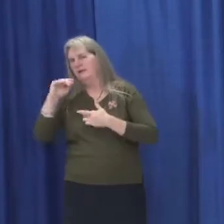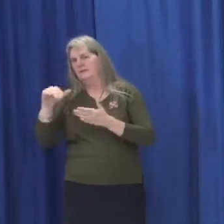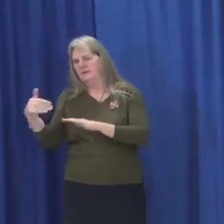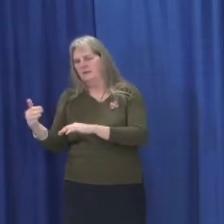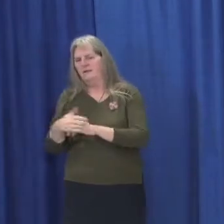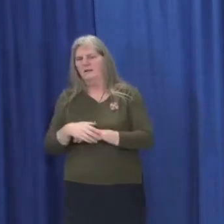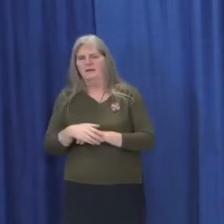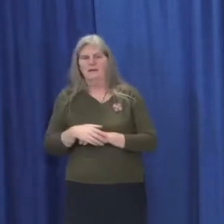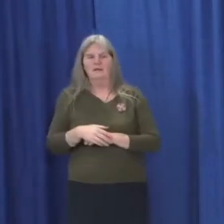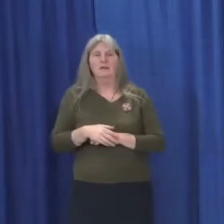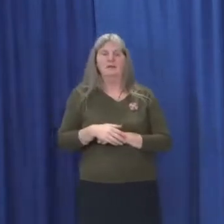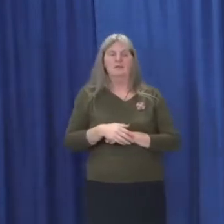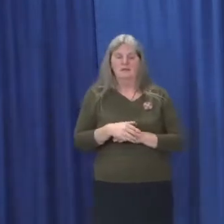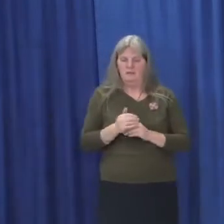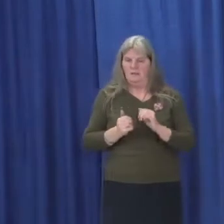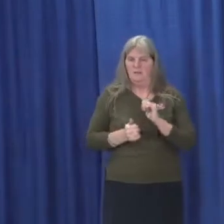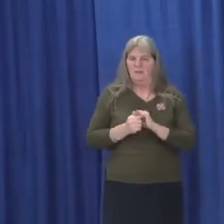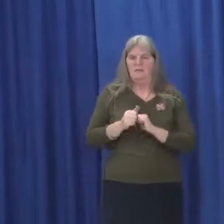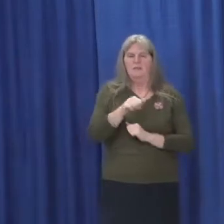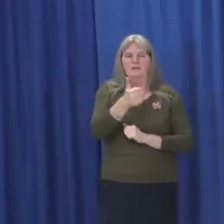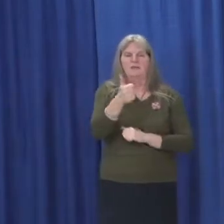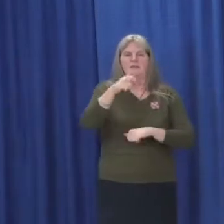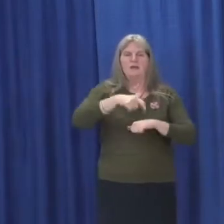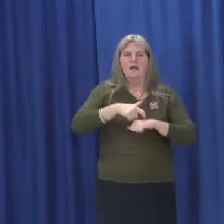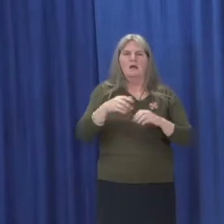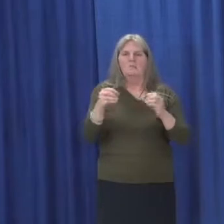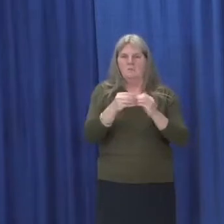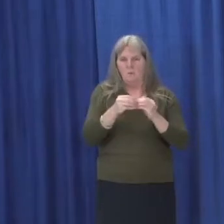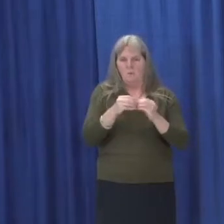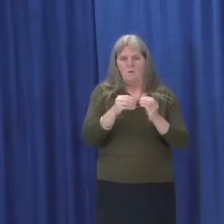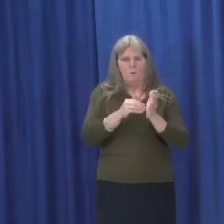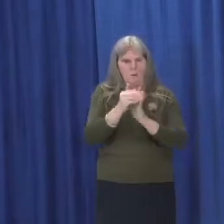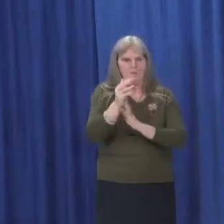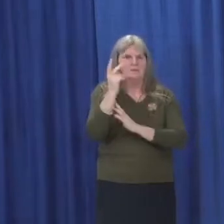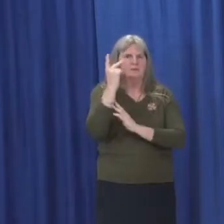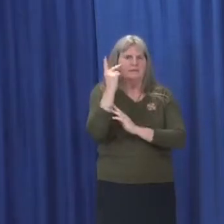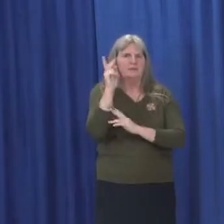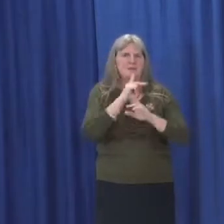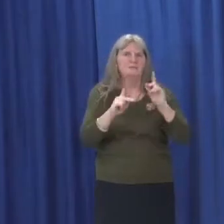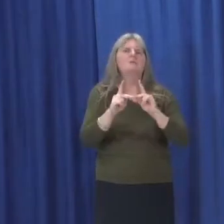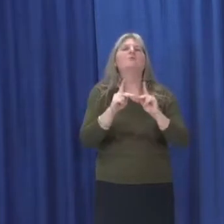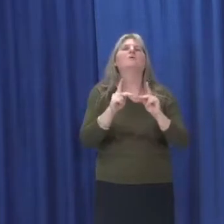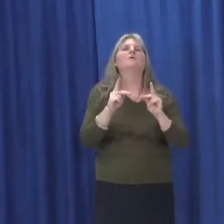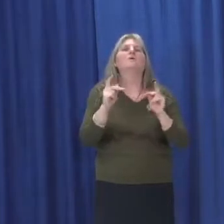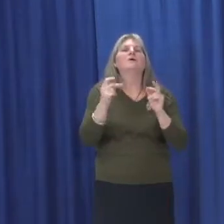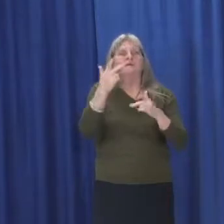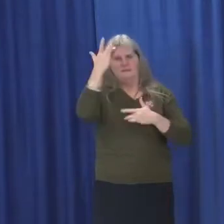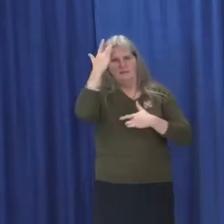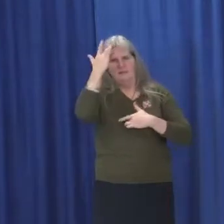Our own data shows infection rates in the unvaccinated are ten times those in the vaccinated and across the